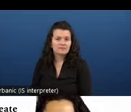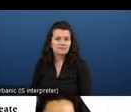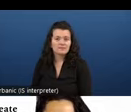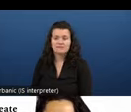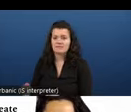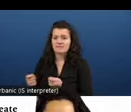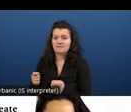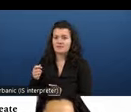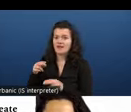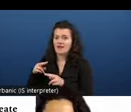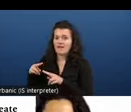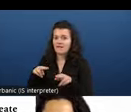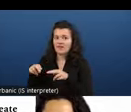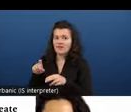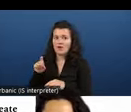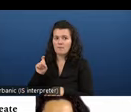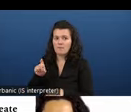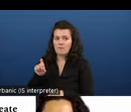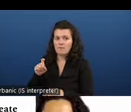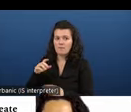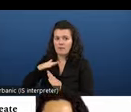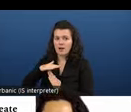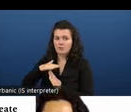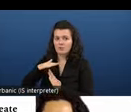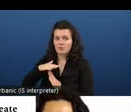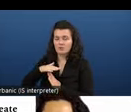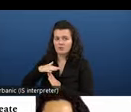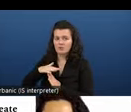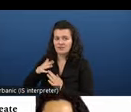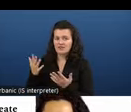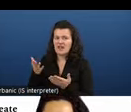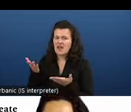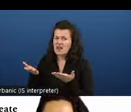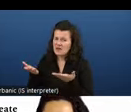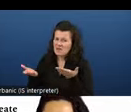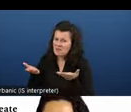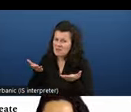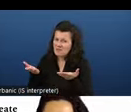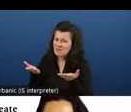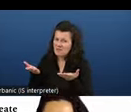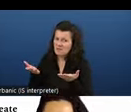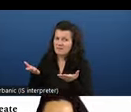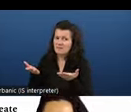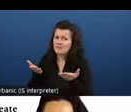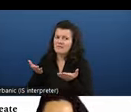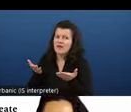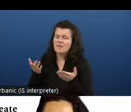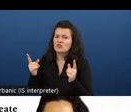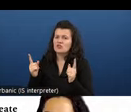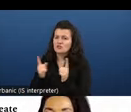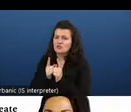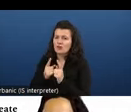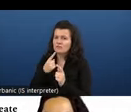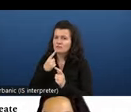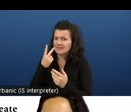on post. So maybe you can just explain to us the content of the video briefly show show